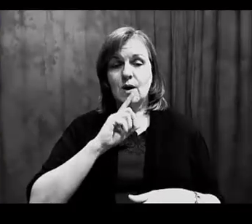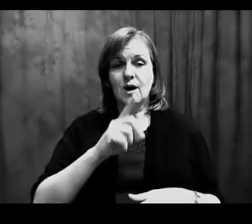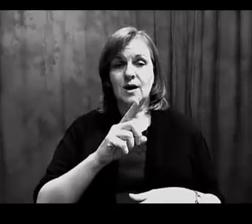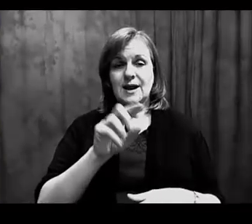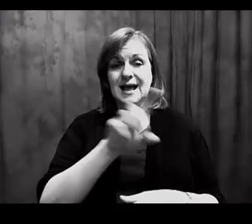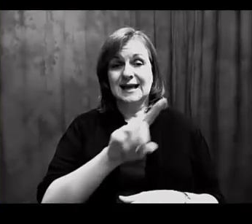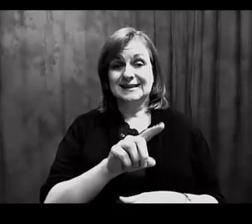you are